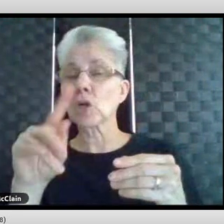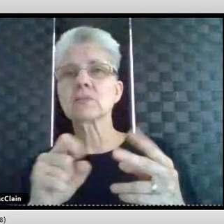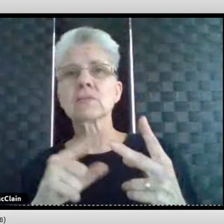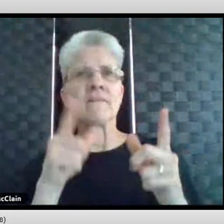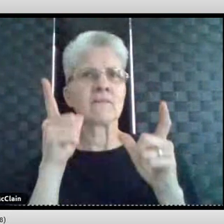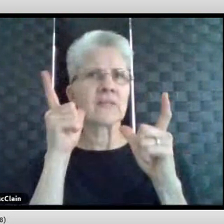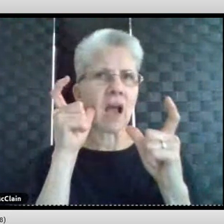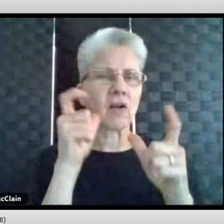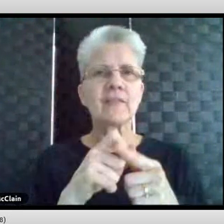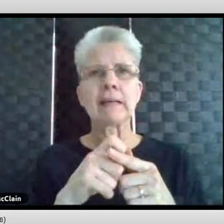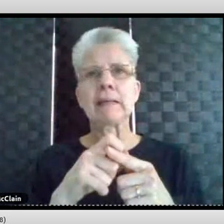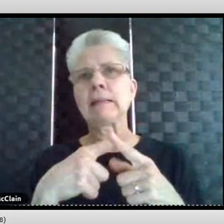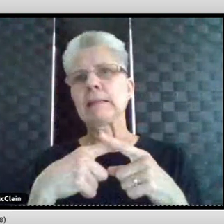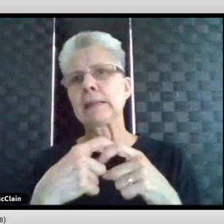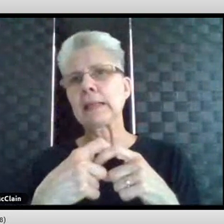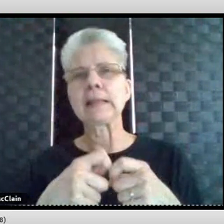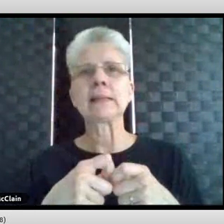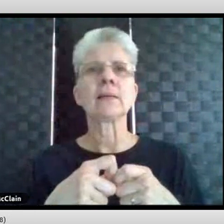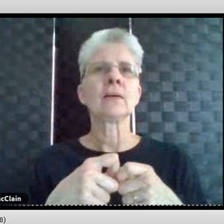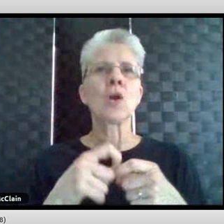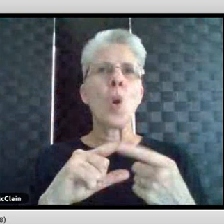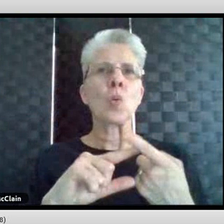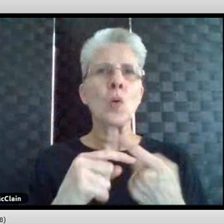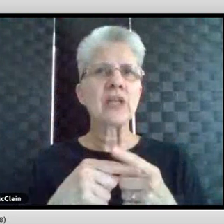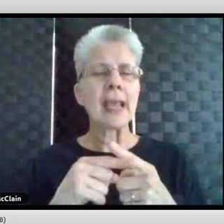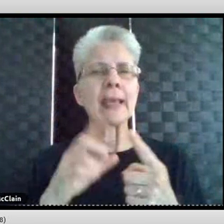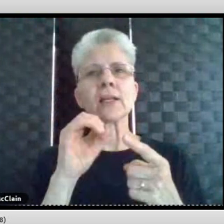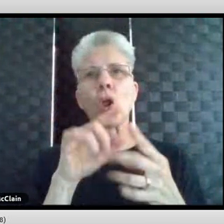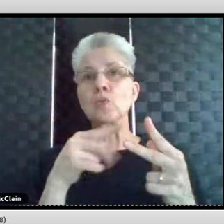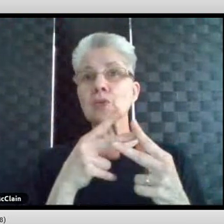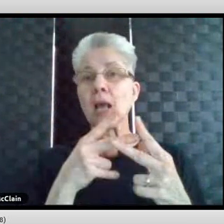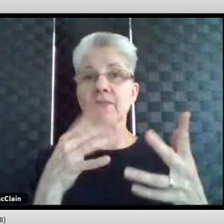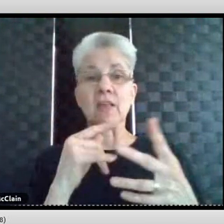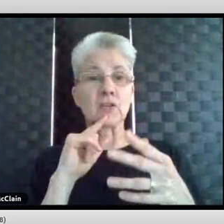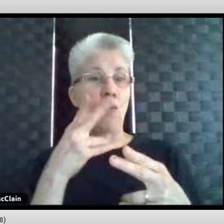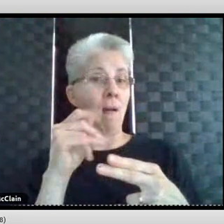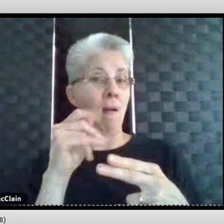and knitting and crocheting, and painting, and all those kinds of things for hobbies.